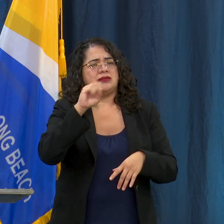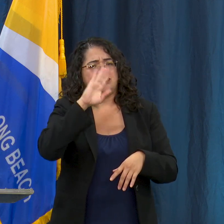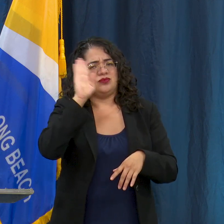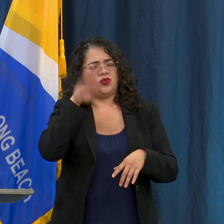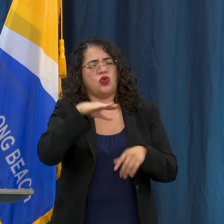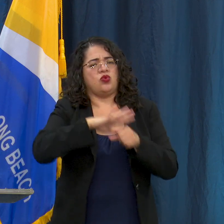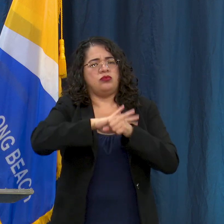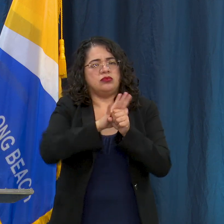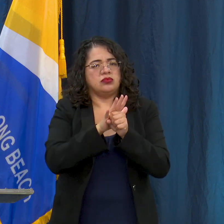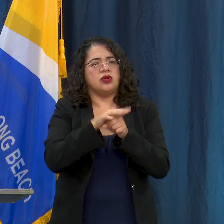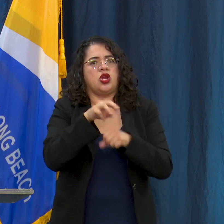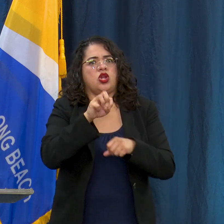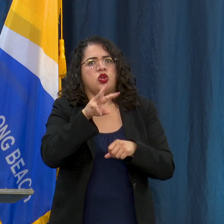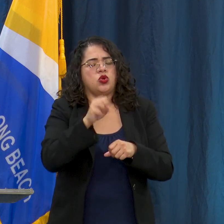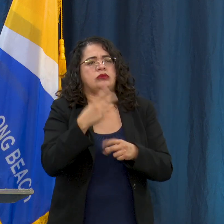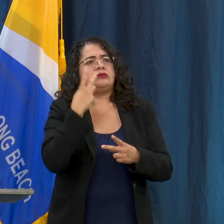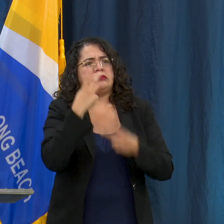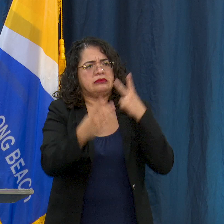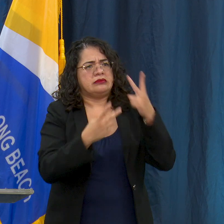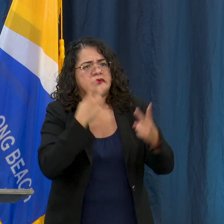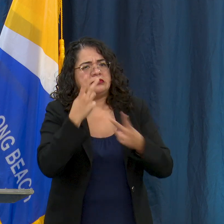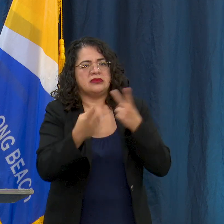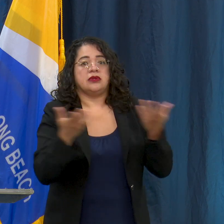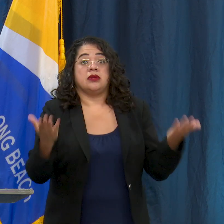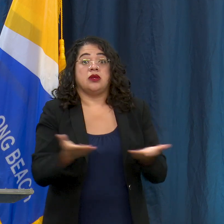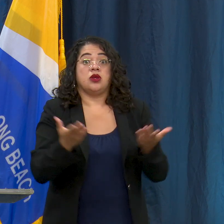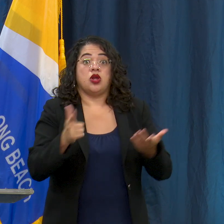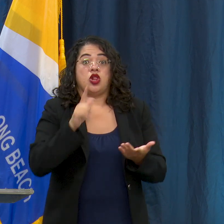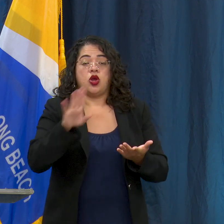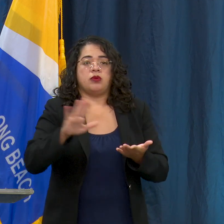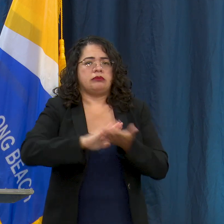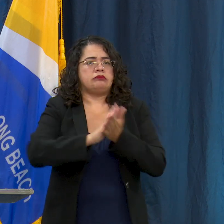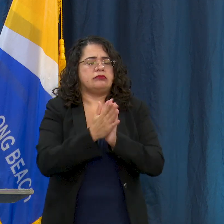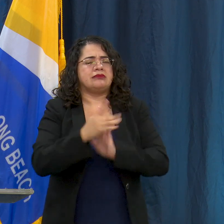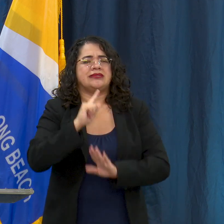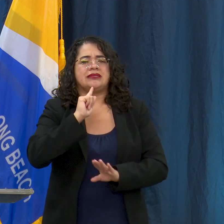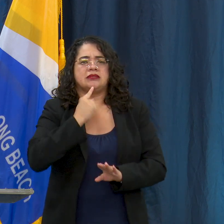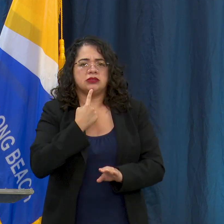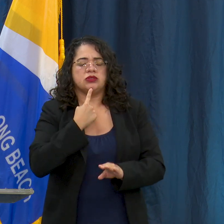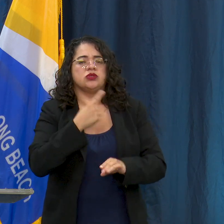news, here in Long Beach things got really serious pretty quickly. We had an